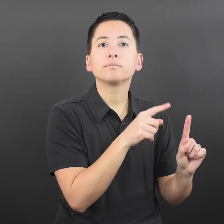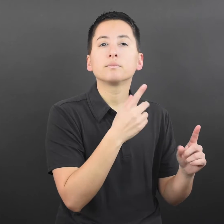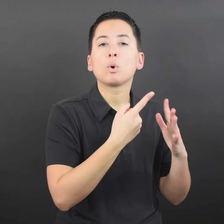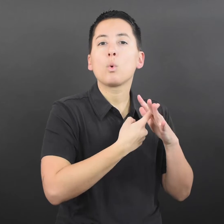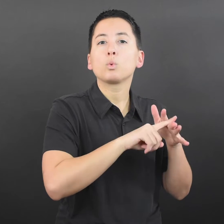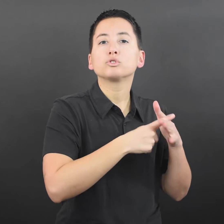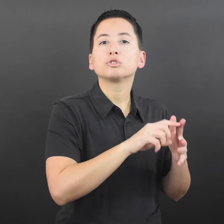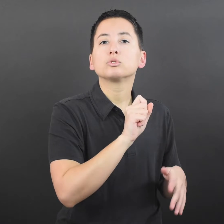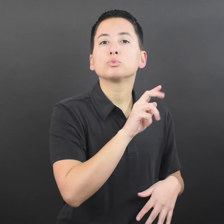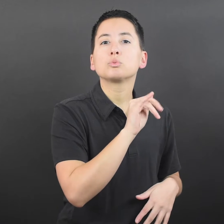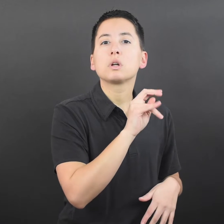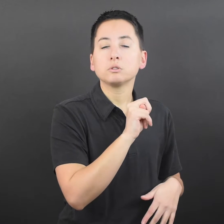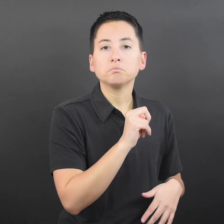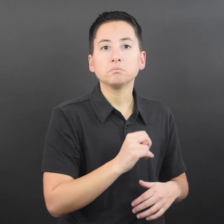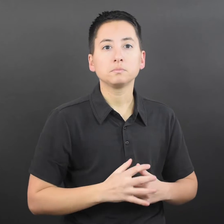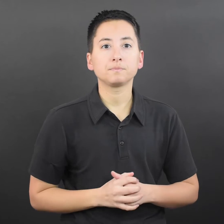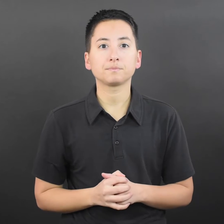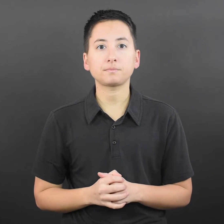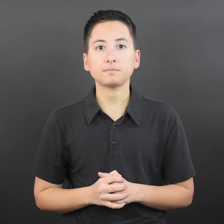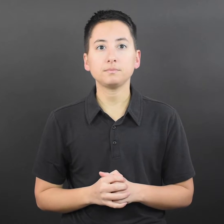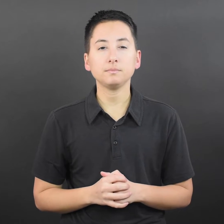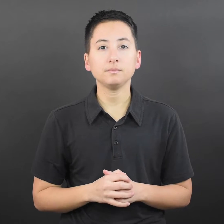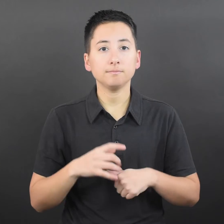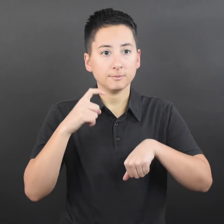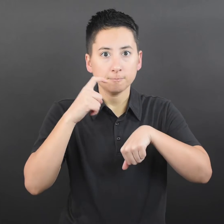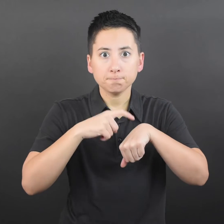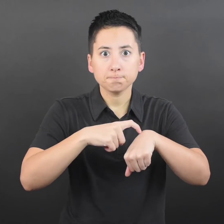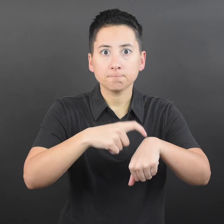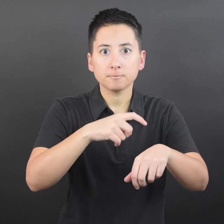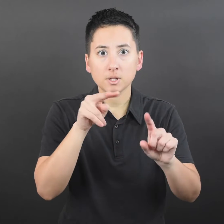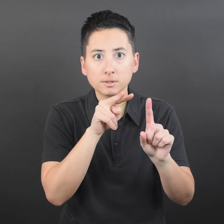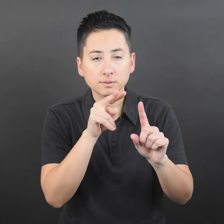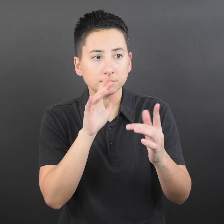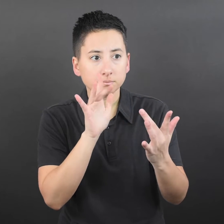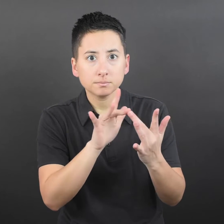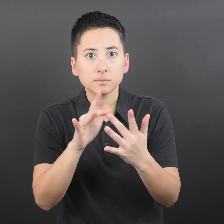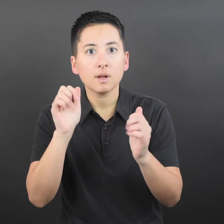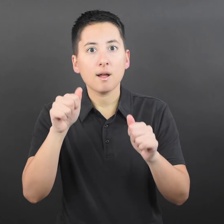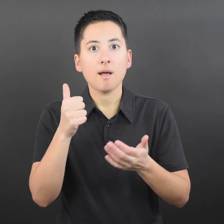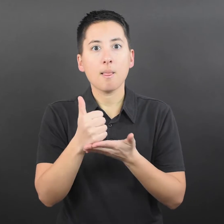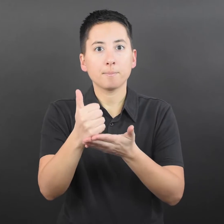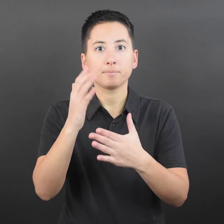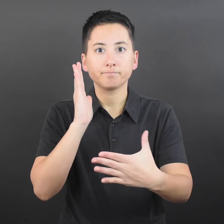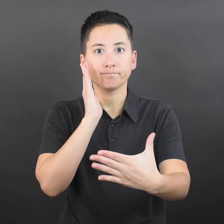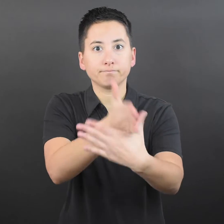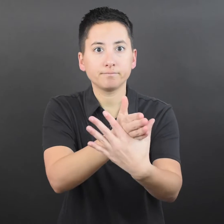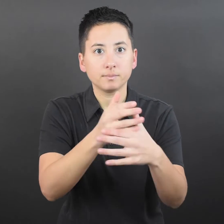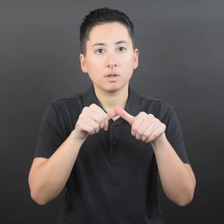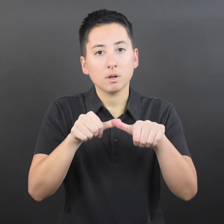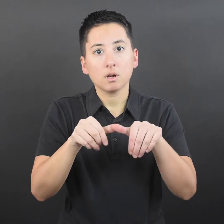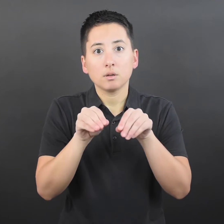"Timely contact tracing can interrupt the ongoing transmission of a disease